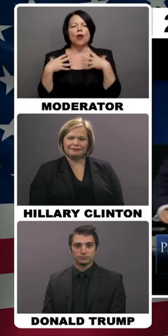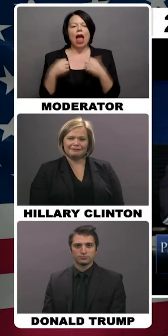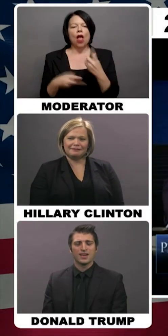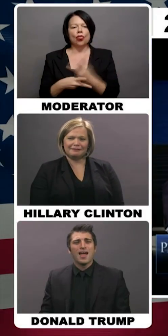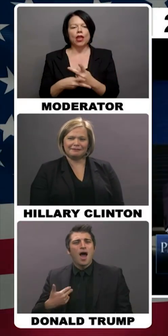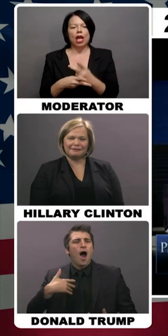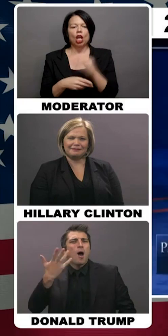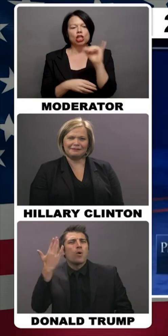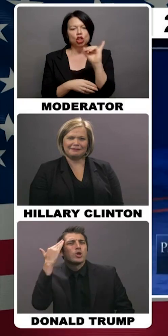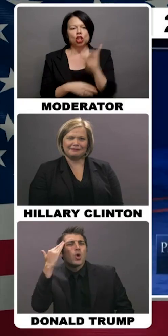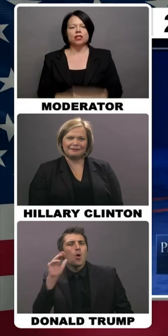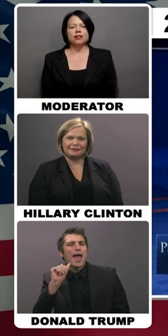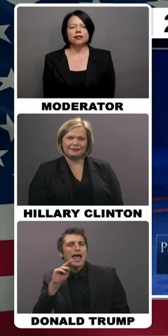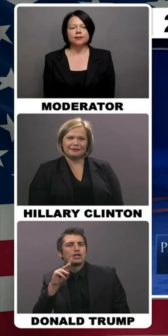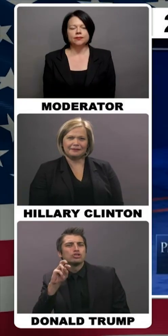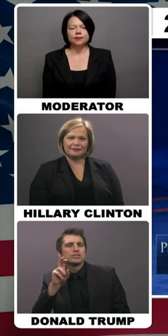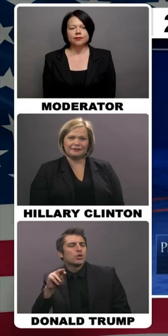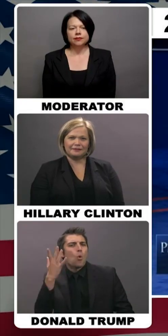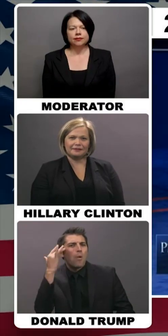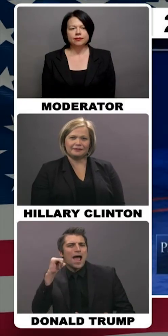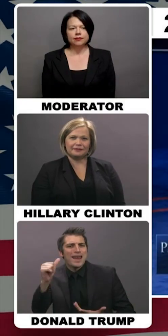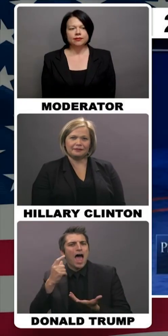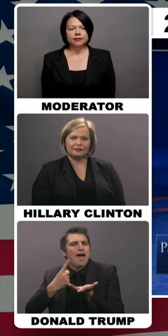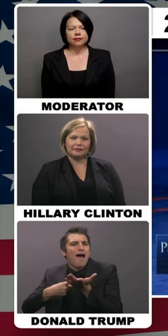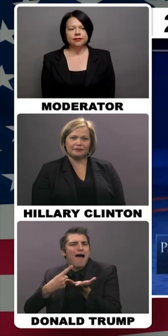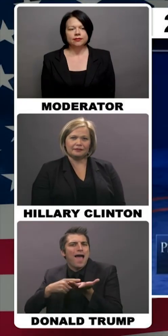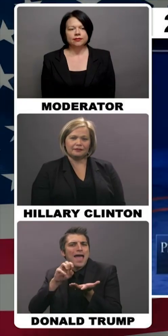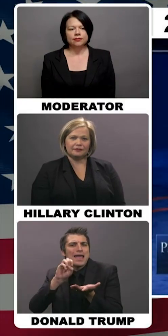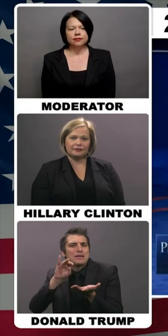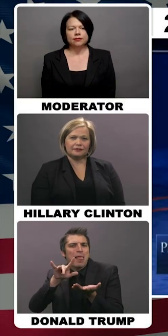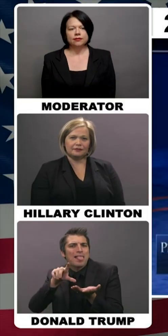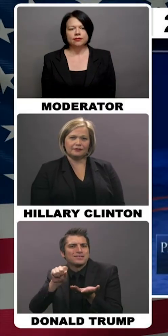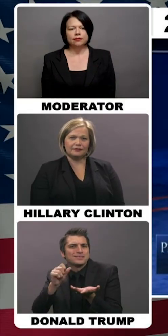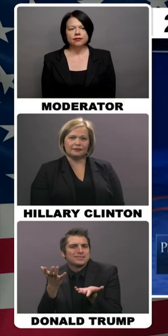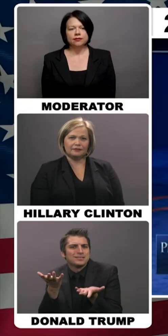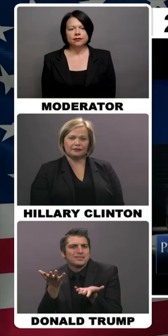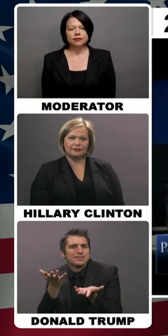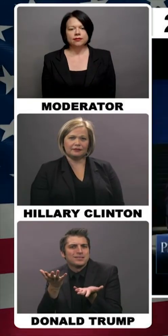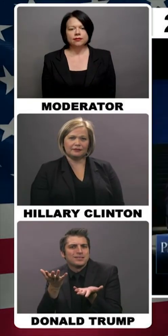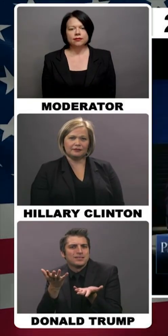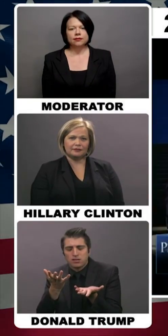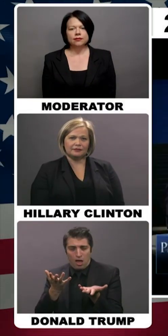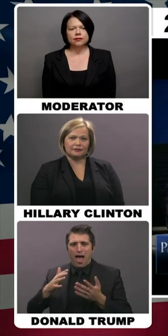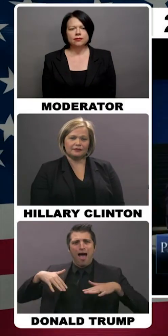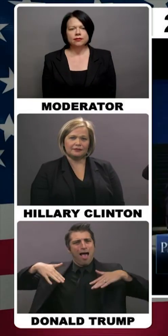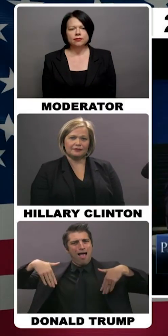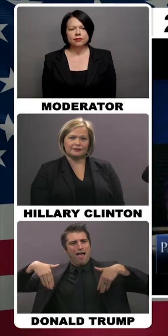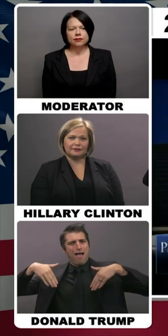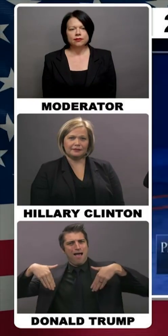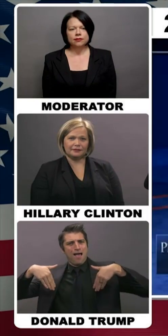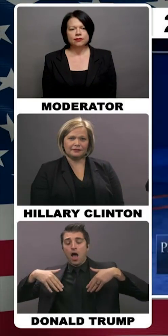aren't you bringing up the emails? I'd like to know why aren't you getting, We brought up the emails. No, it hasn't. It hasn't. And it hasn't been finished at all.